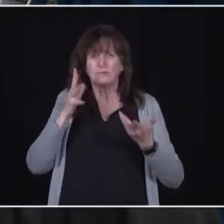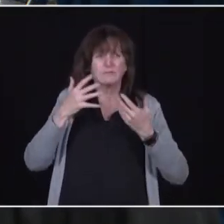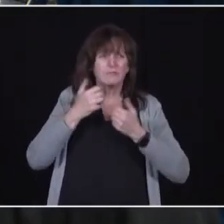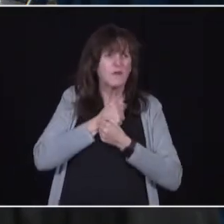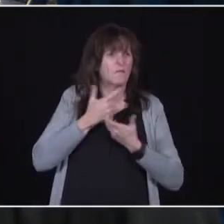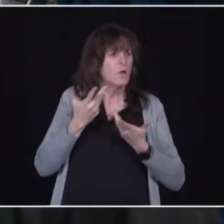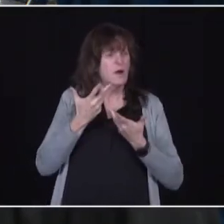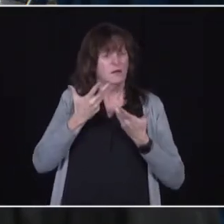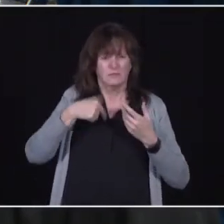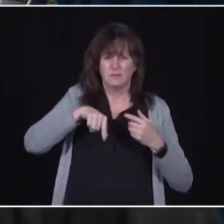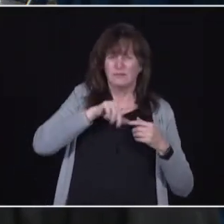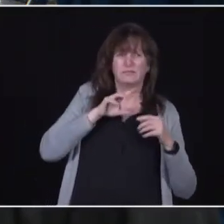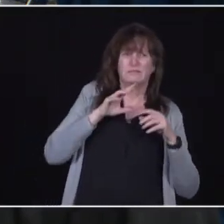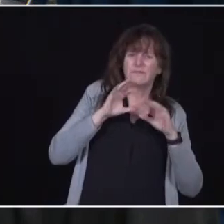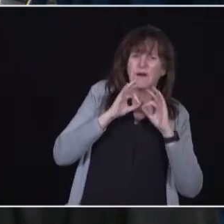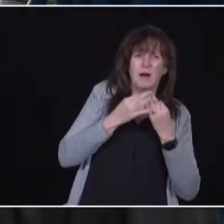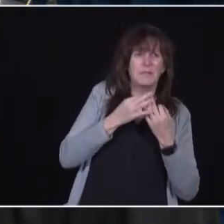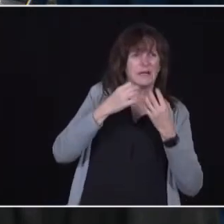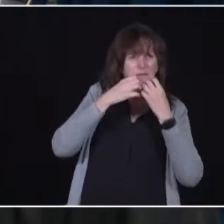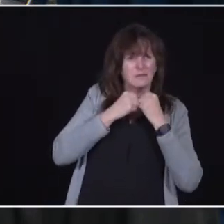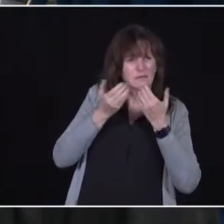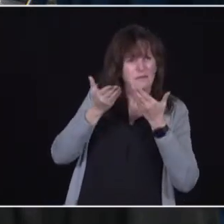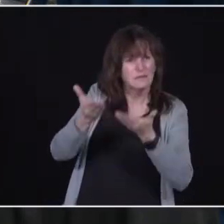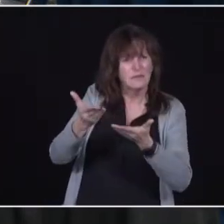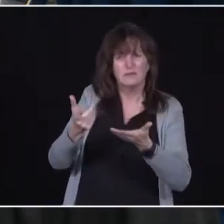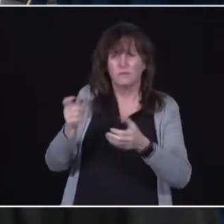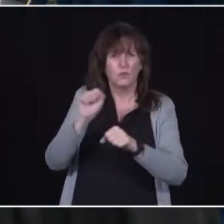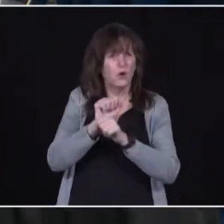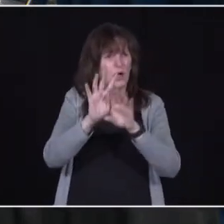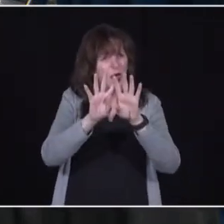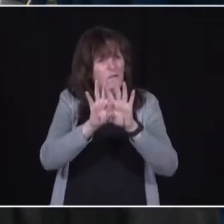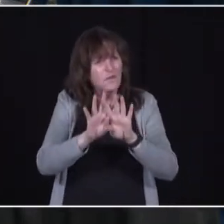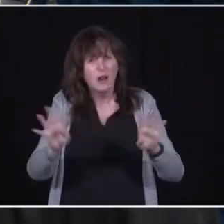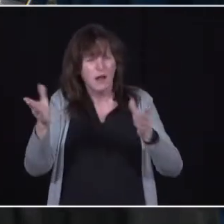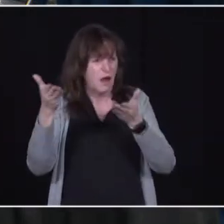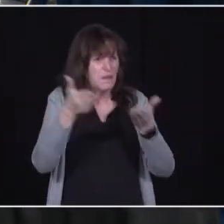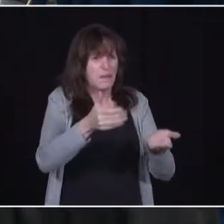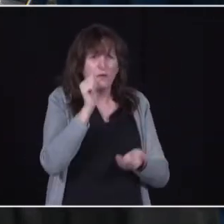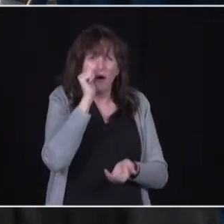You are there every day, providing tireless support to our most vulnerable.